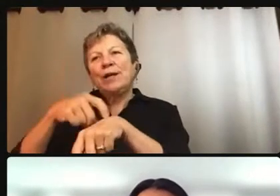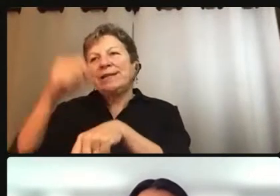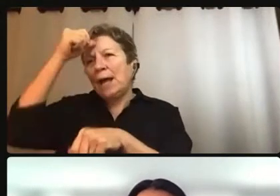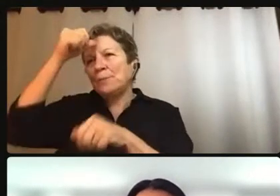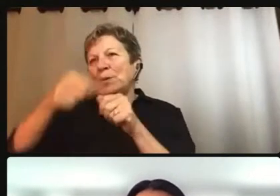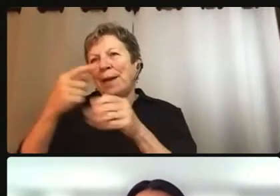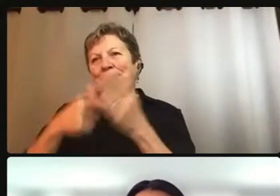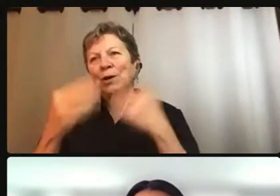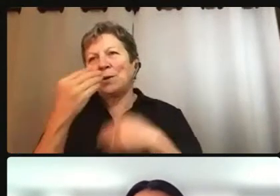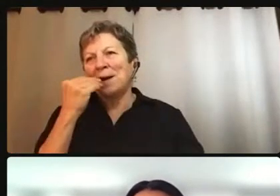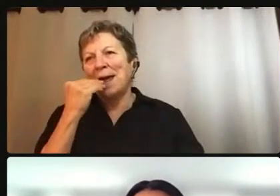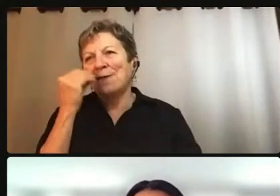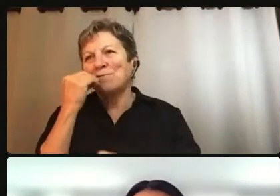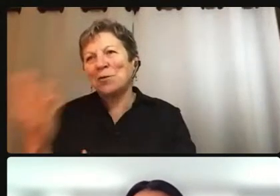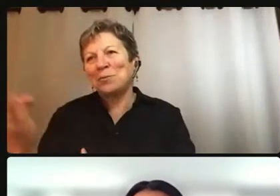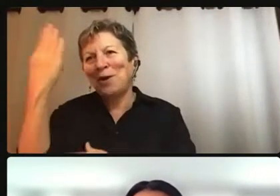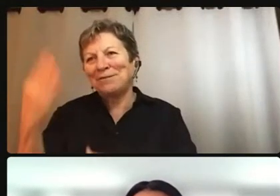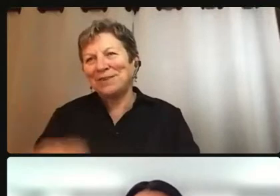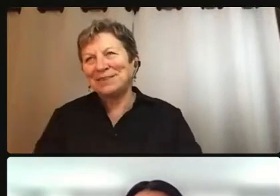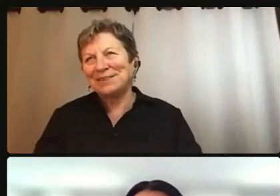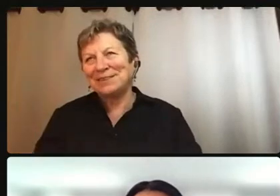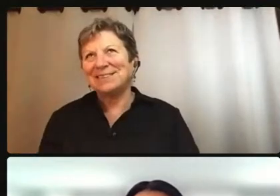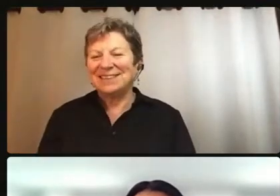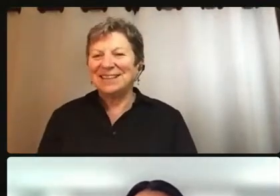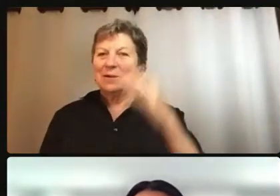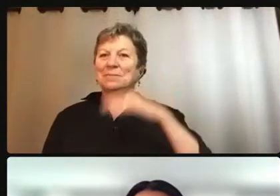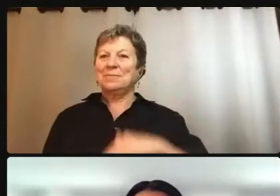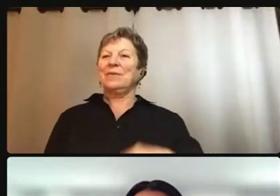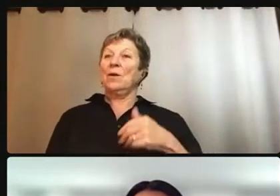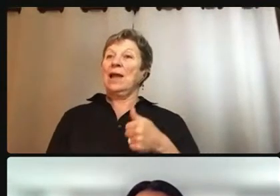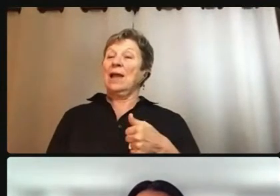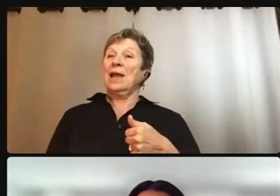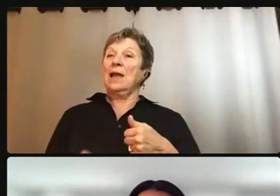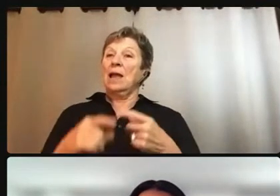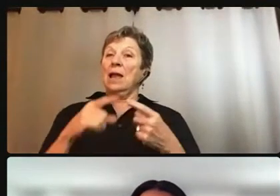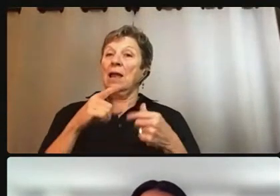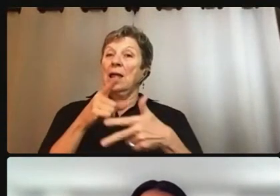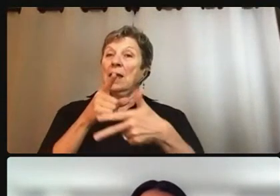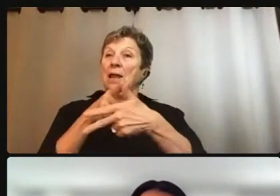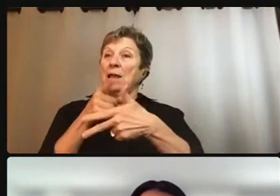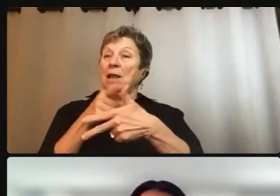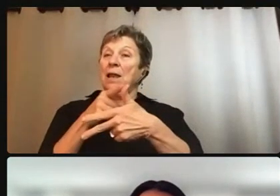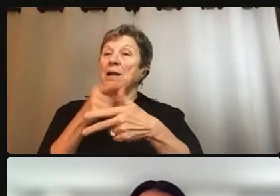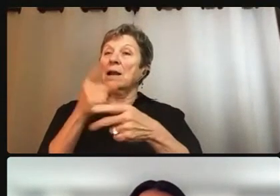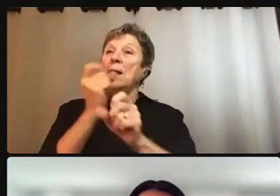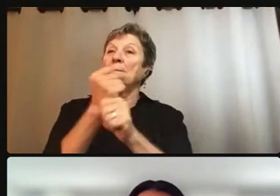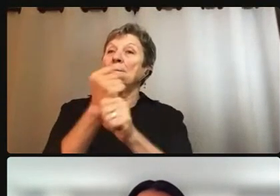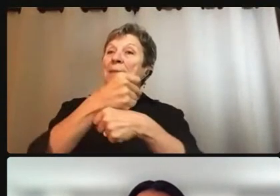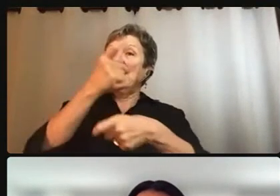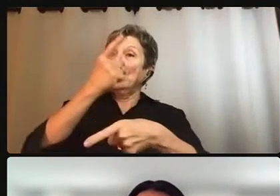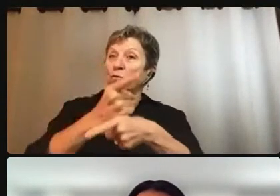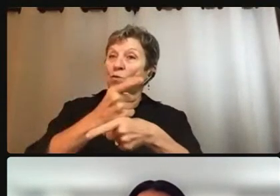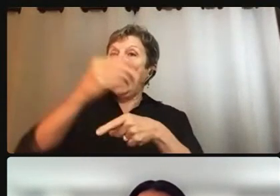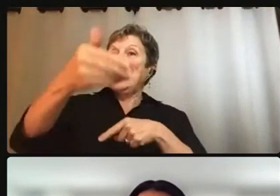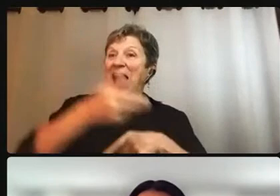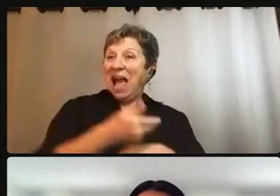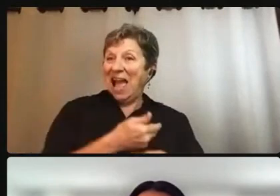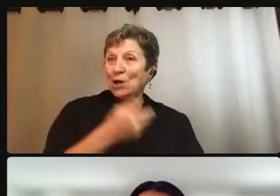MY NOTES IF YOU DON'T MIND. I BARELY REMEMBER I HAD FOR BREAKFAST.